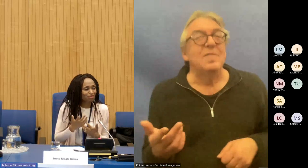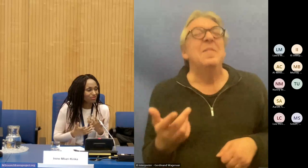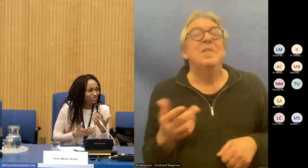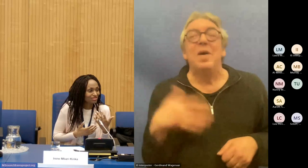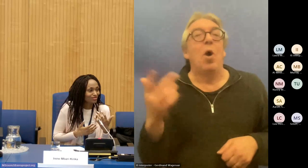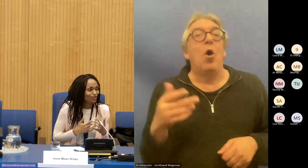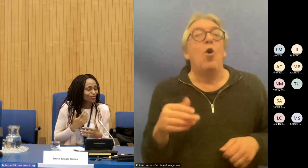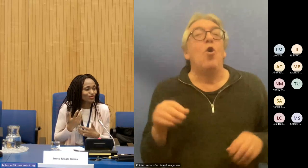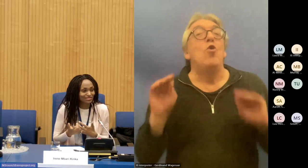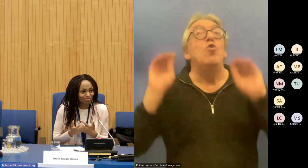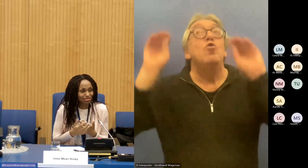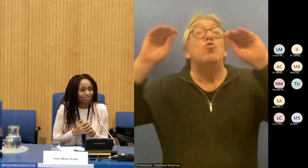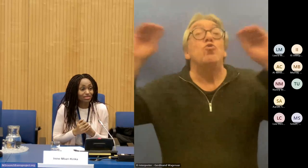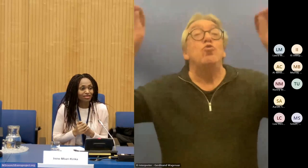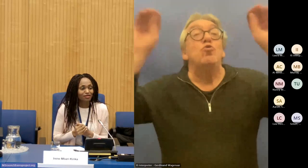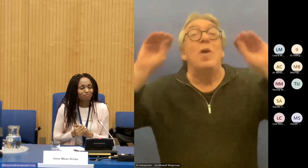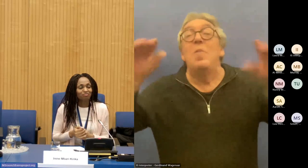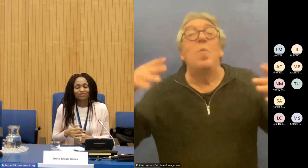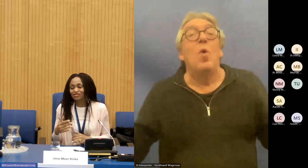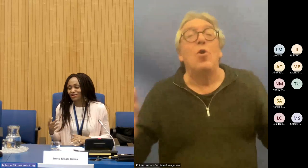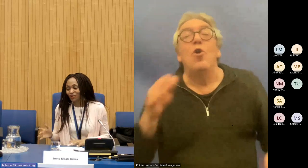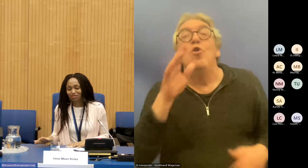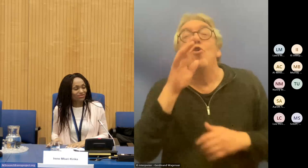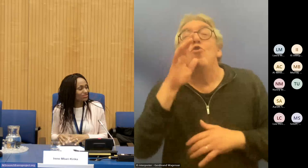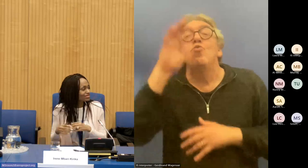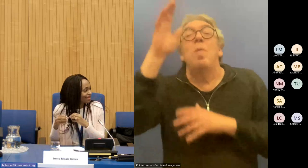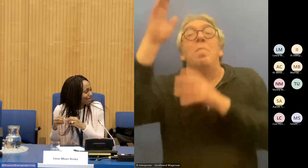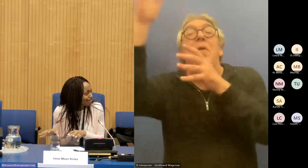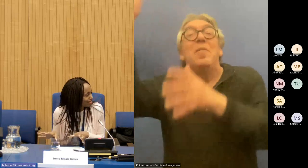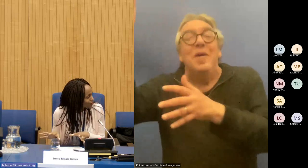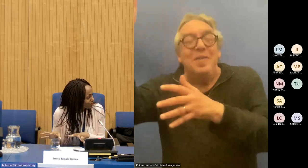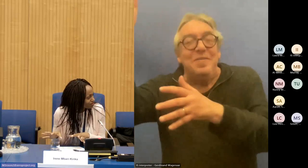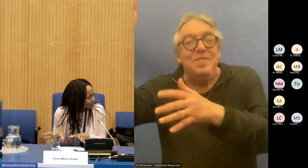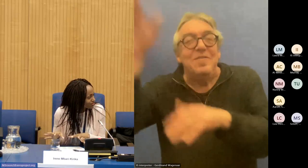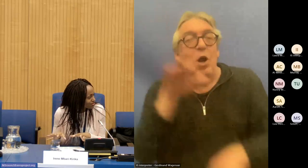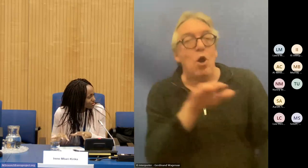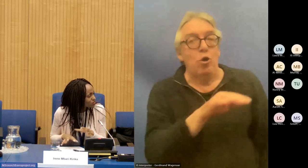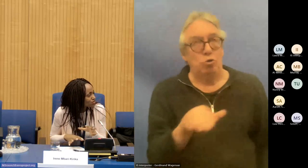my parents and you won't discipline me. But if it is a grandmother, they say anything to them.